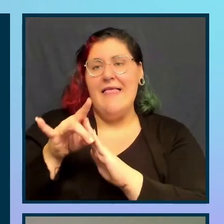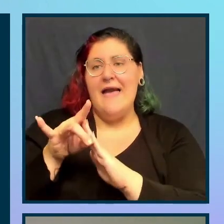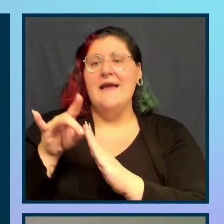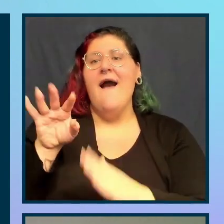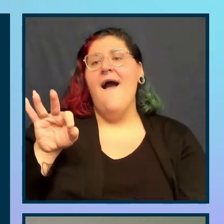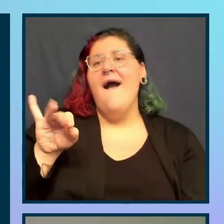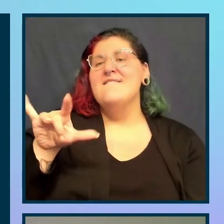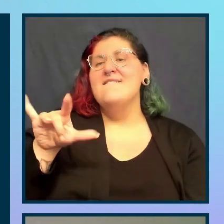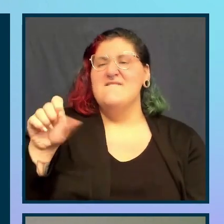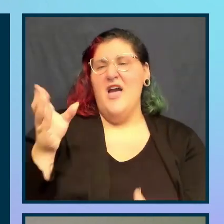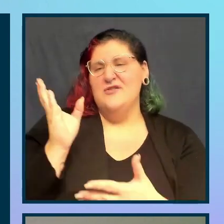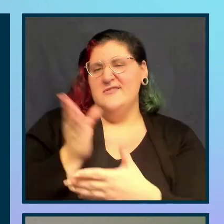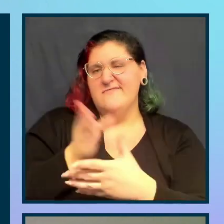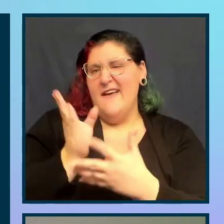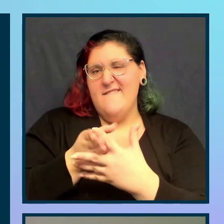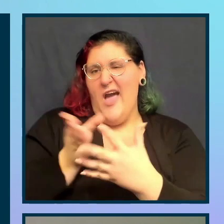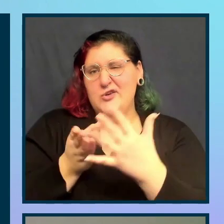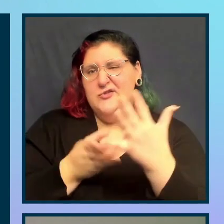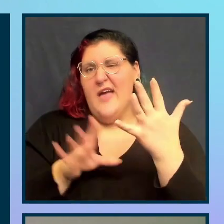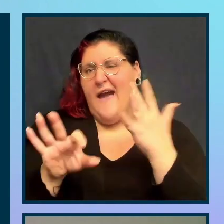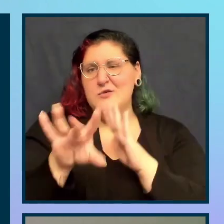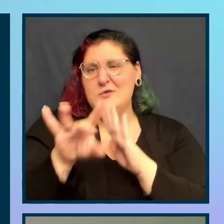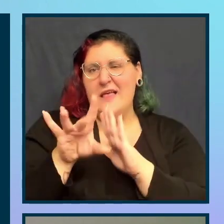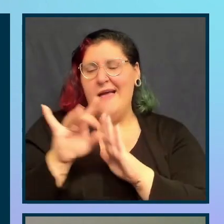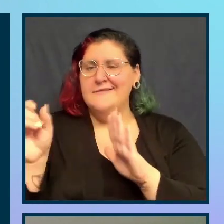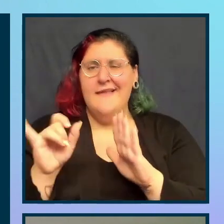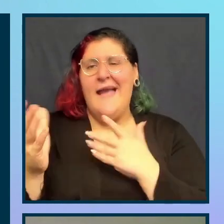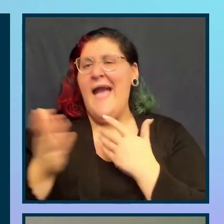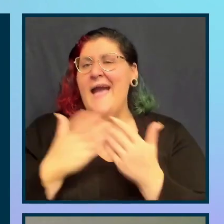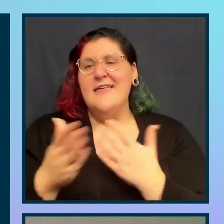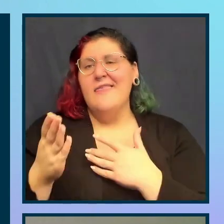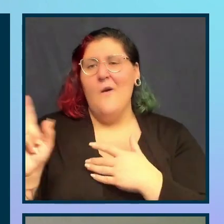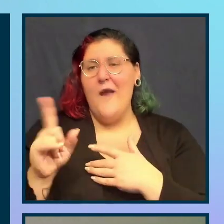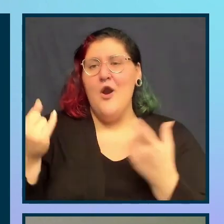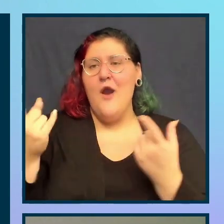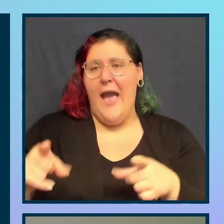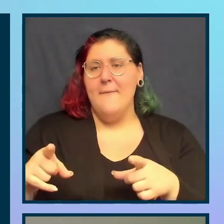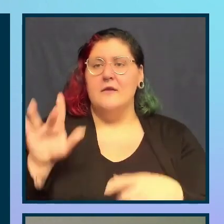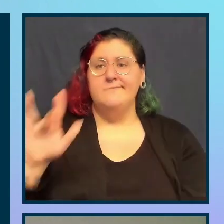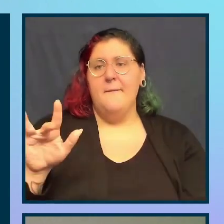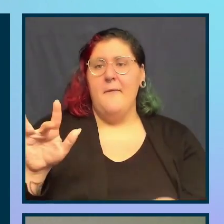or any like, file open type experience, and you're building this in your very application,